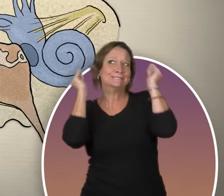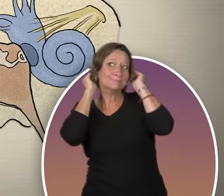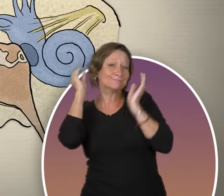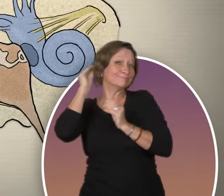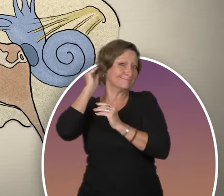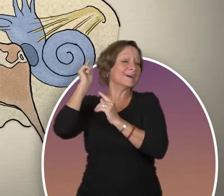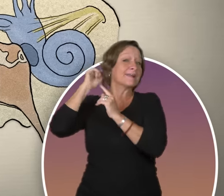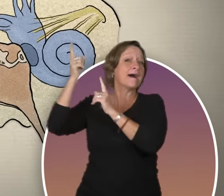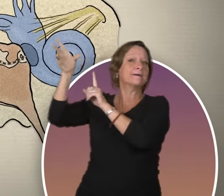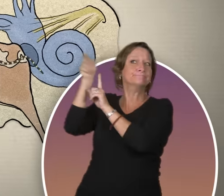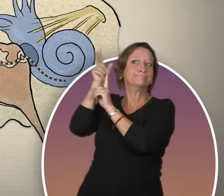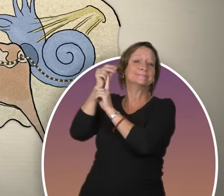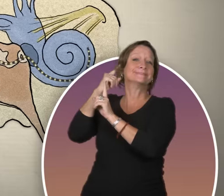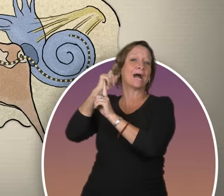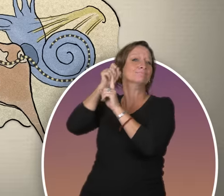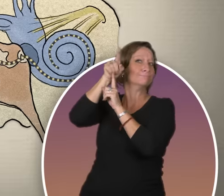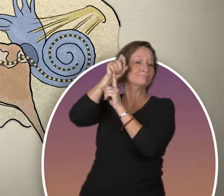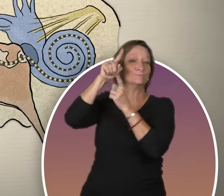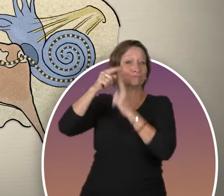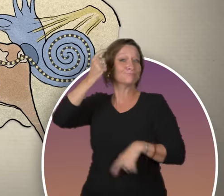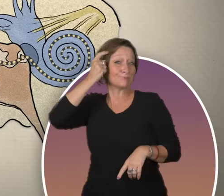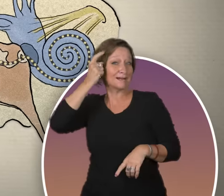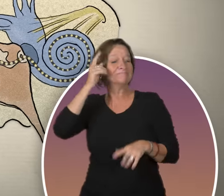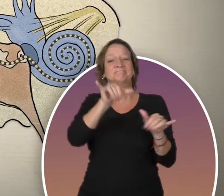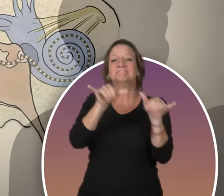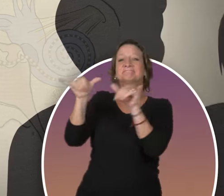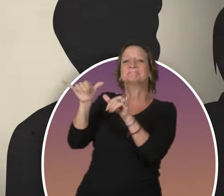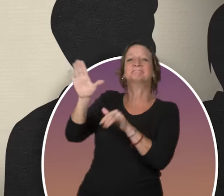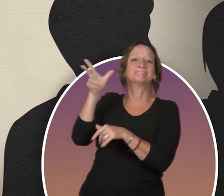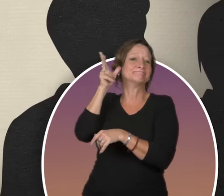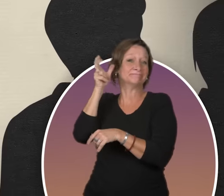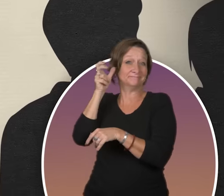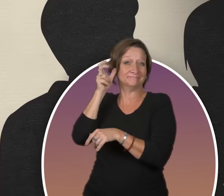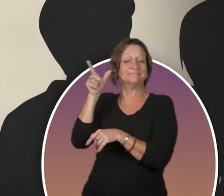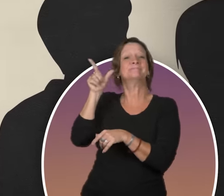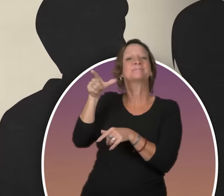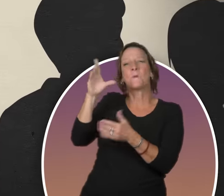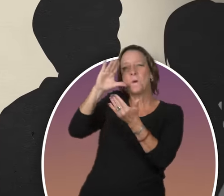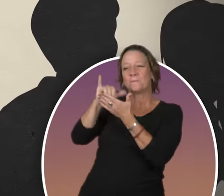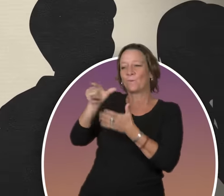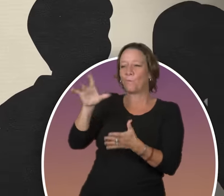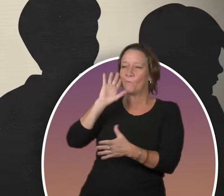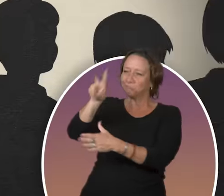ear that sends auditory signals to the brain similar to hearing. The hope behind these implants is that they'll allow the Deaf person